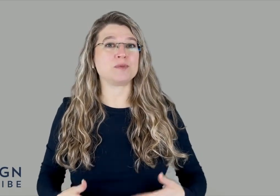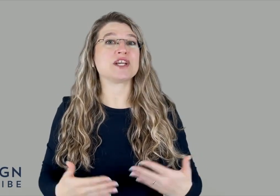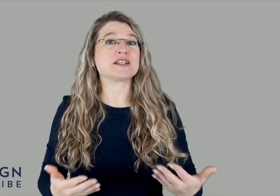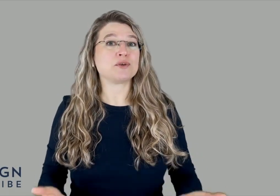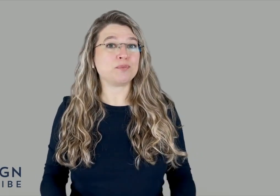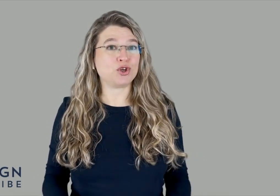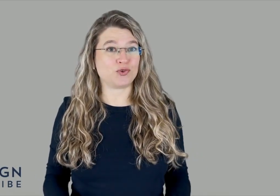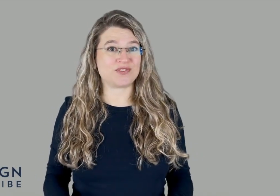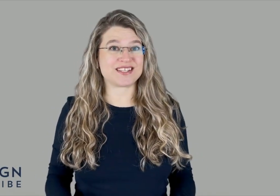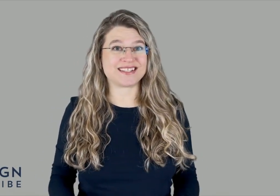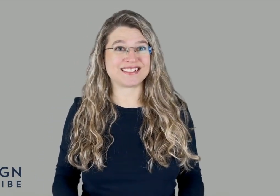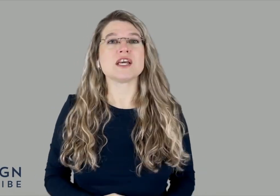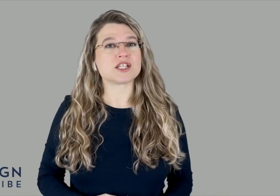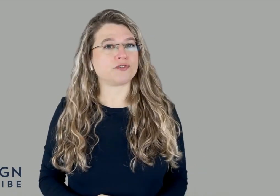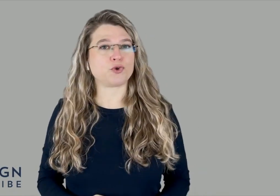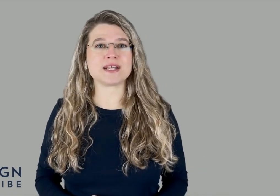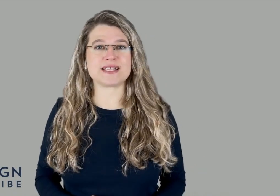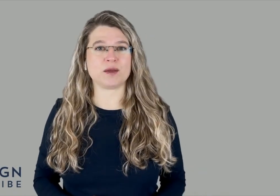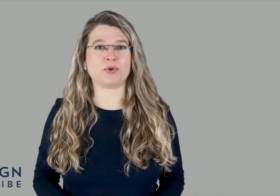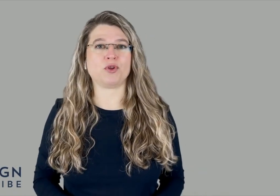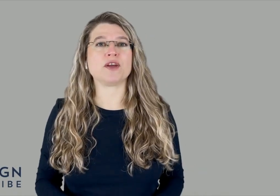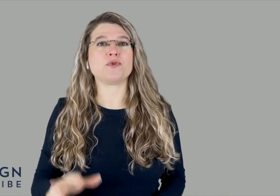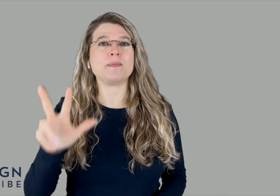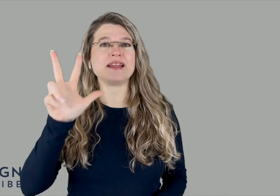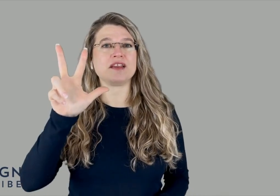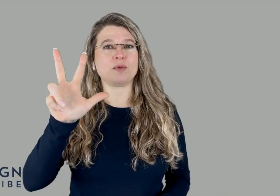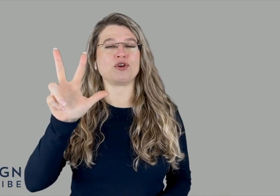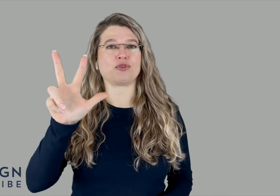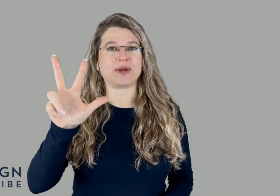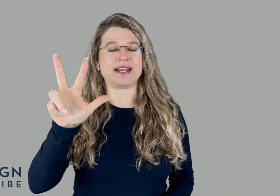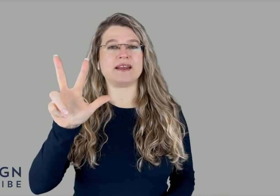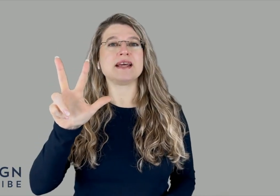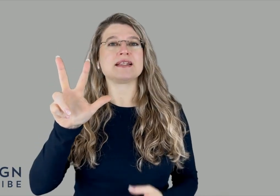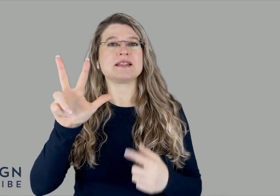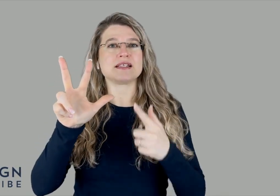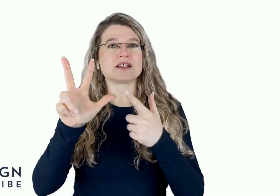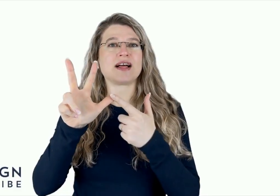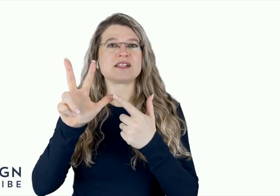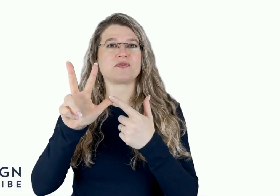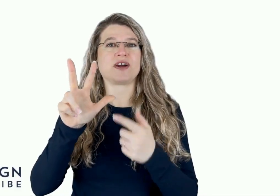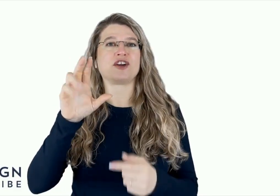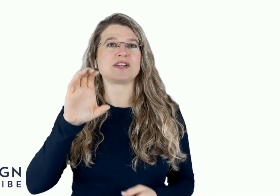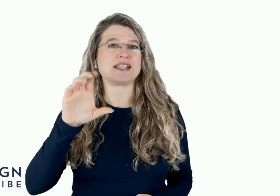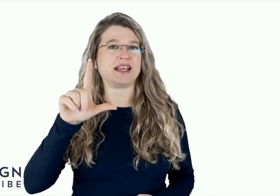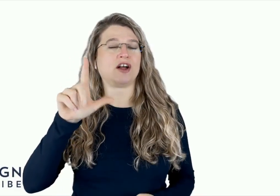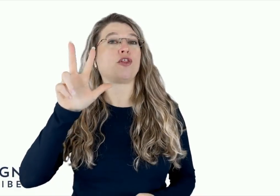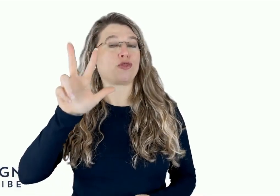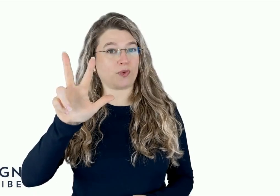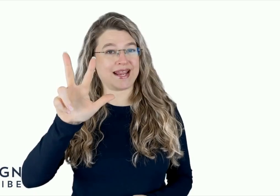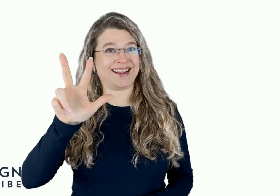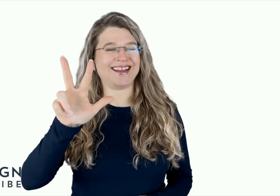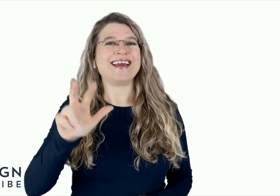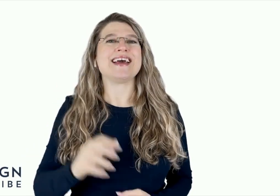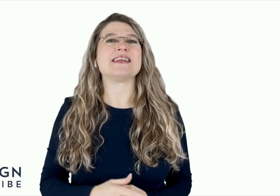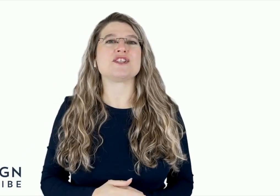object moves. So, for example, if we make the number three, this classifier CL3 is